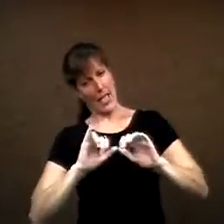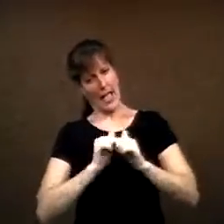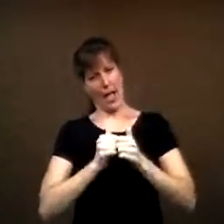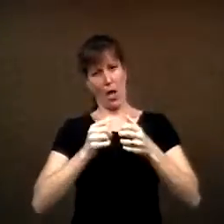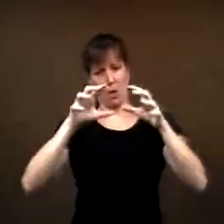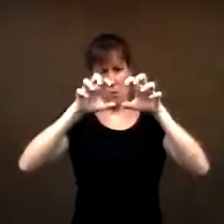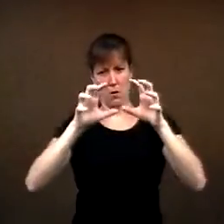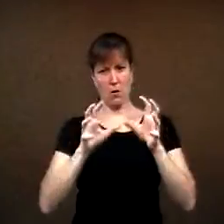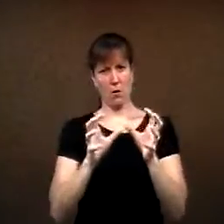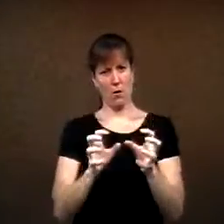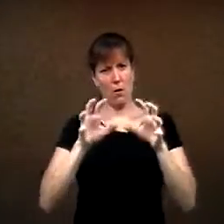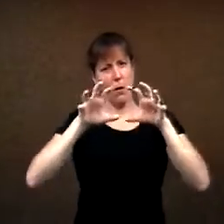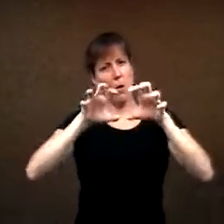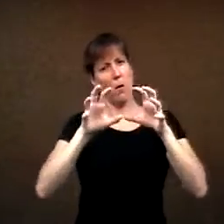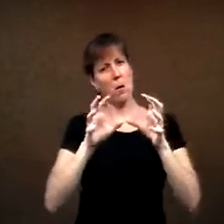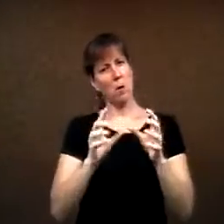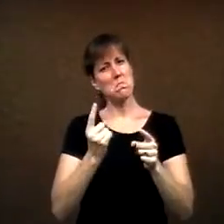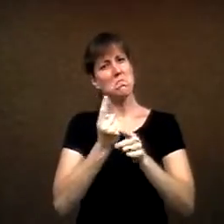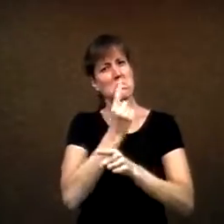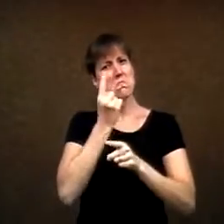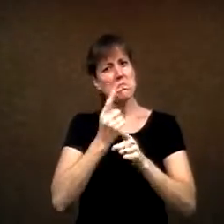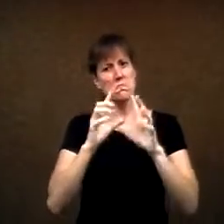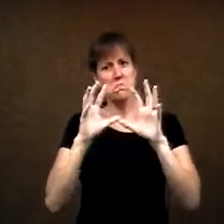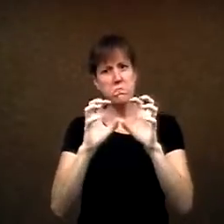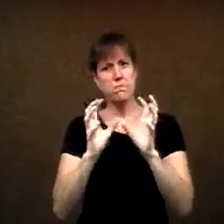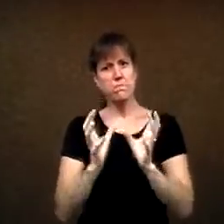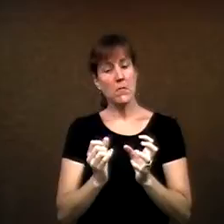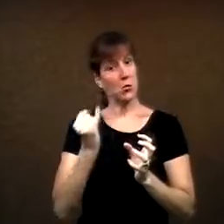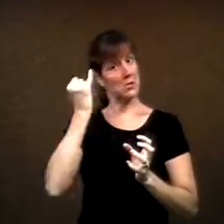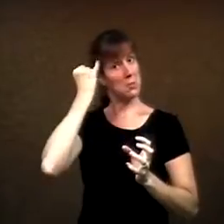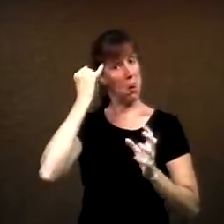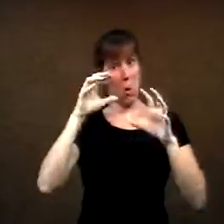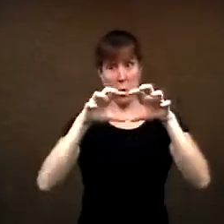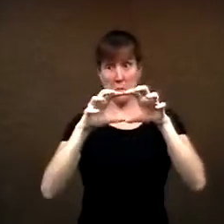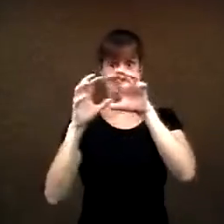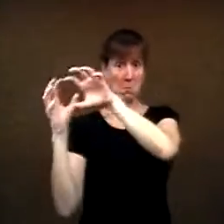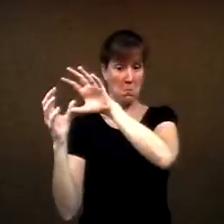If...the atria and the ventricle decided to contract independently, blood would not flow effectively,